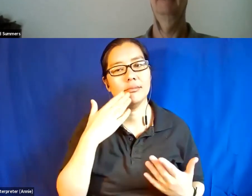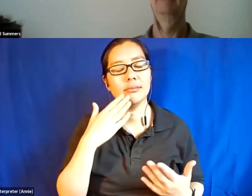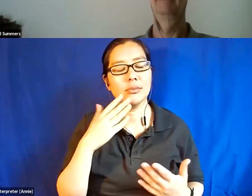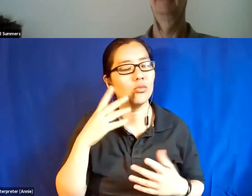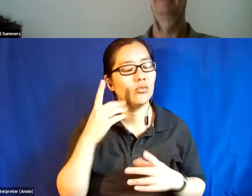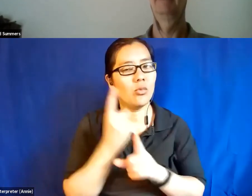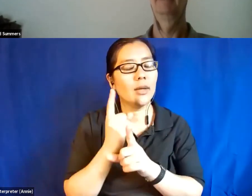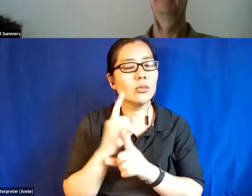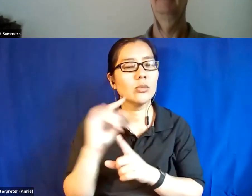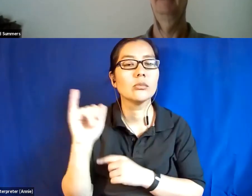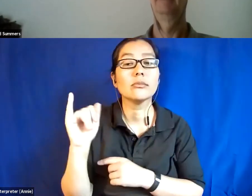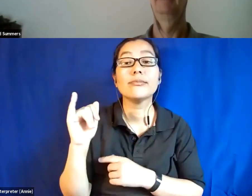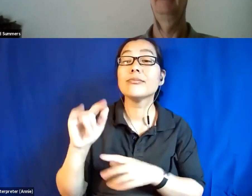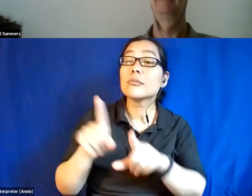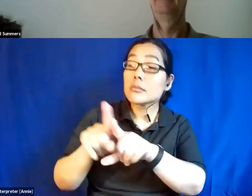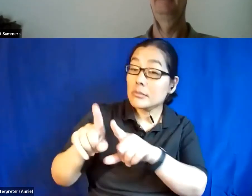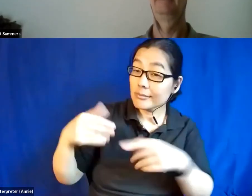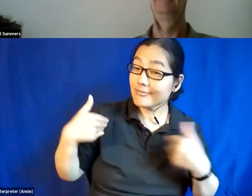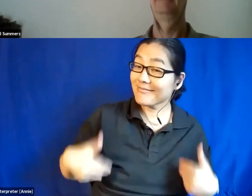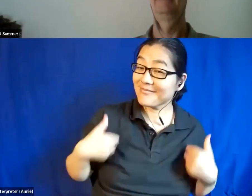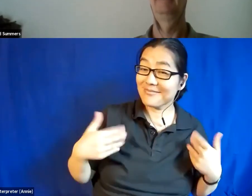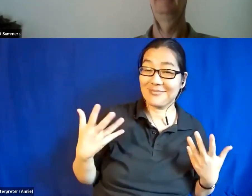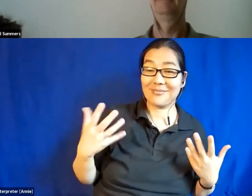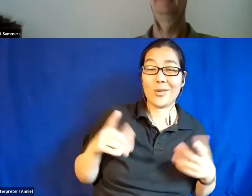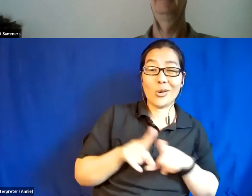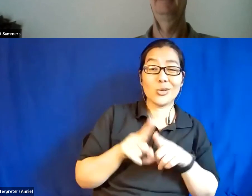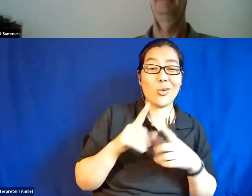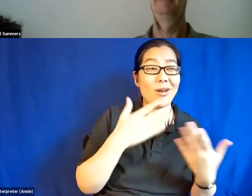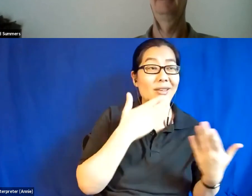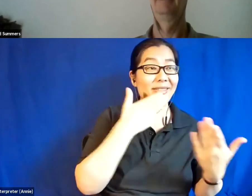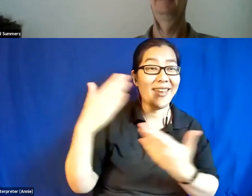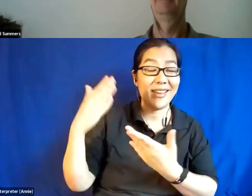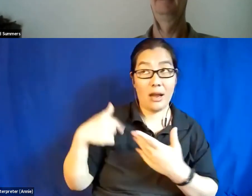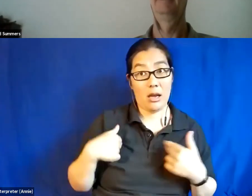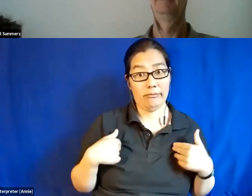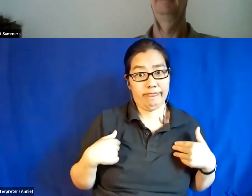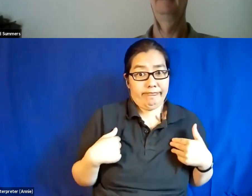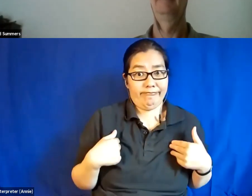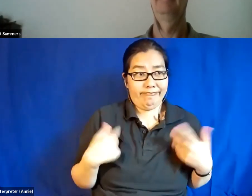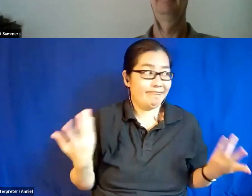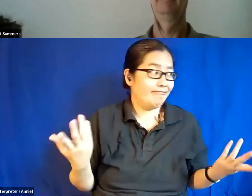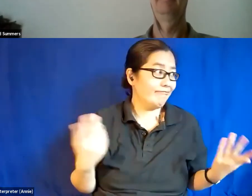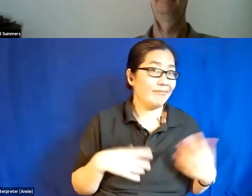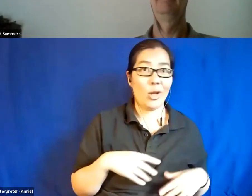also want to thank -- I did very little to organize things. I just sort of came in. I really want to thank